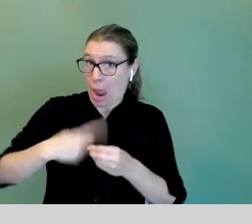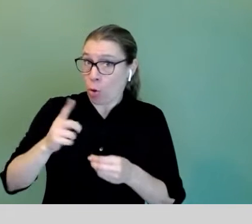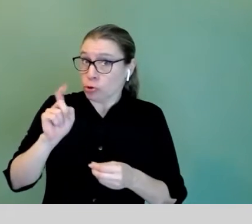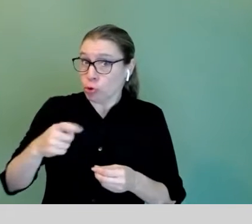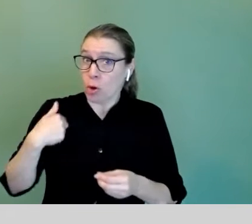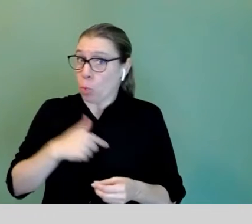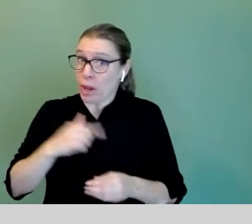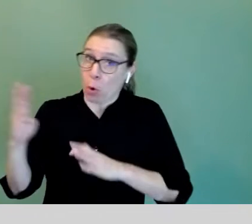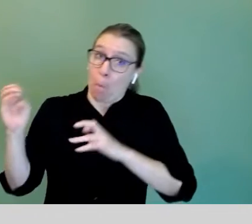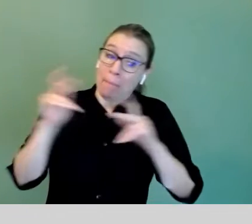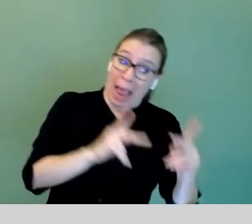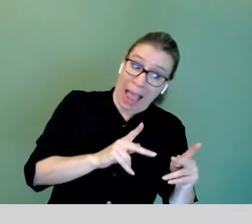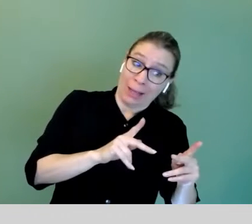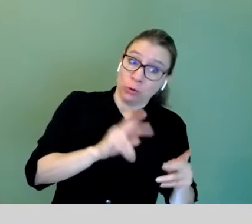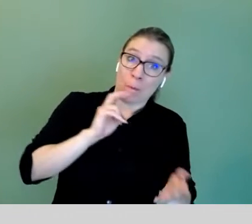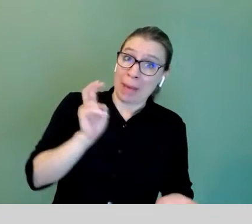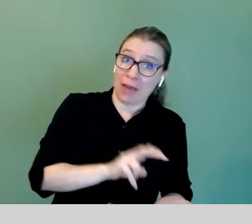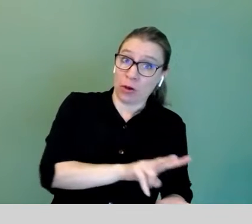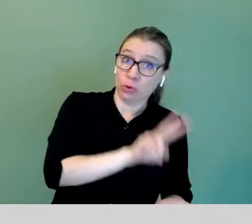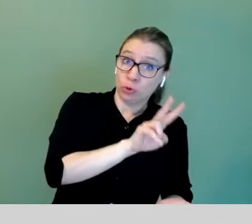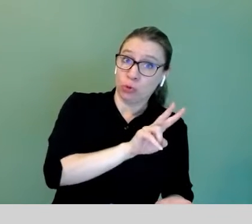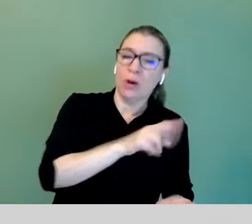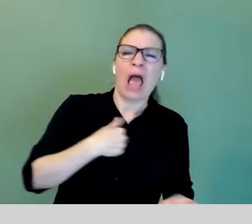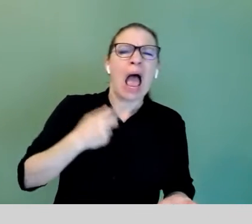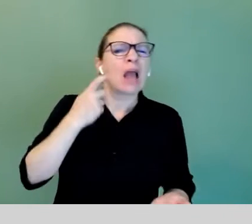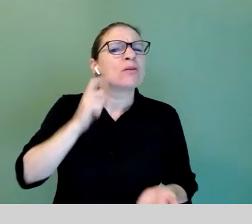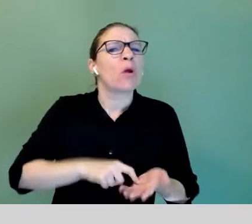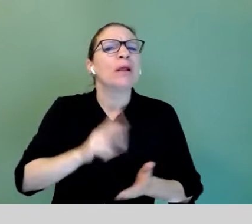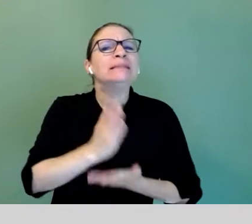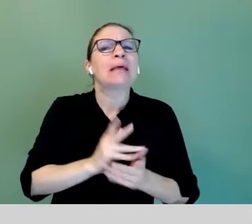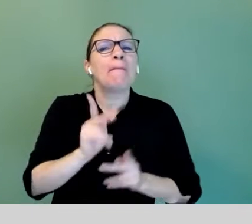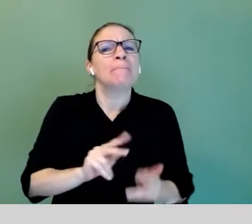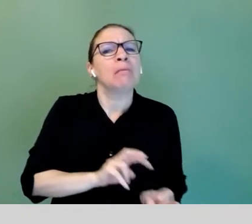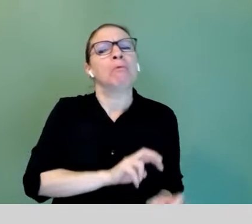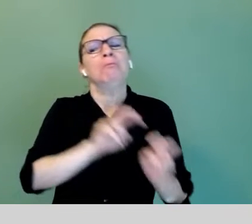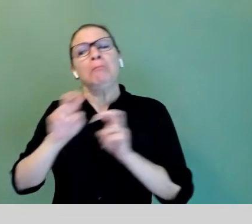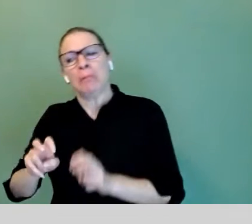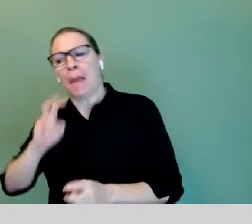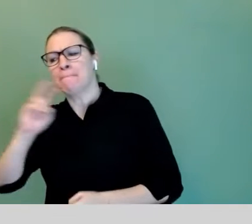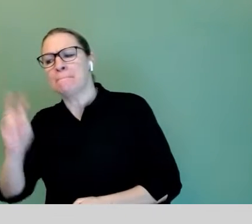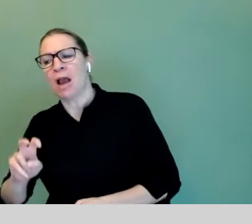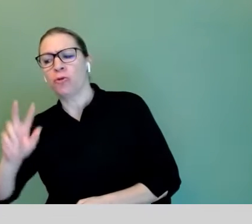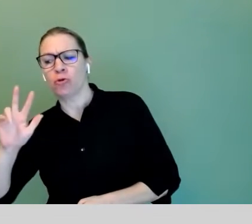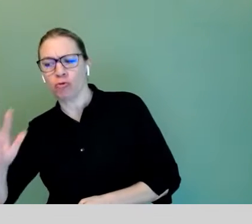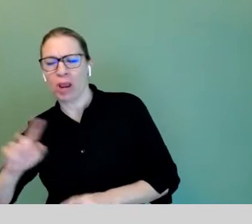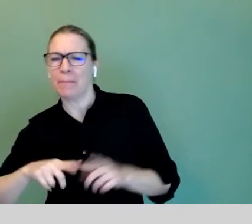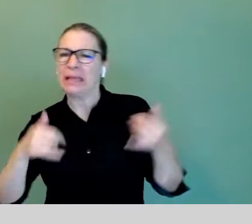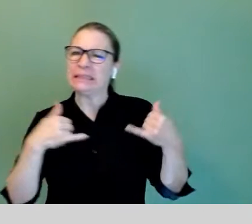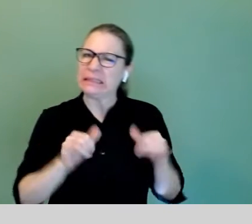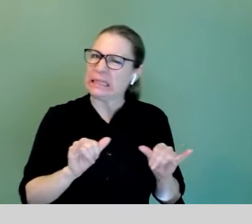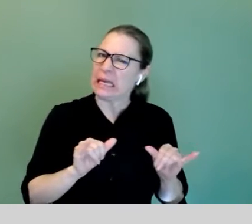Because I have seen that although people are already migrating to Python 3, there are still plenty of Python 2